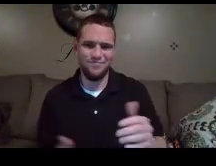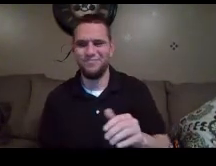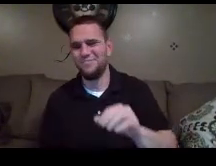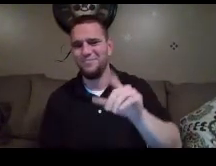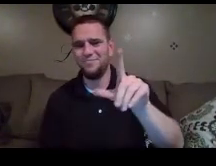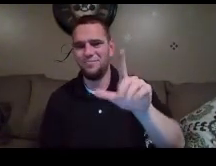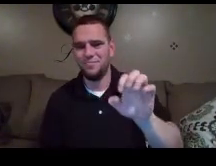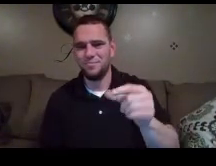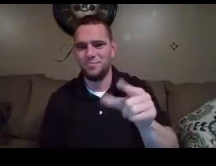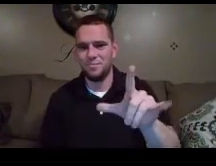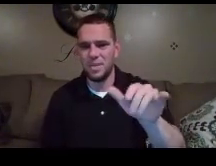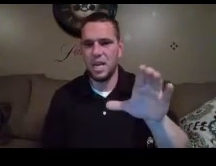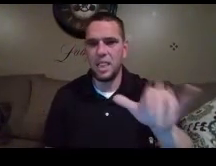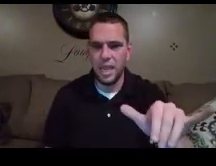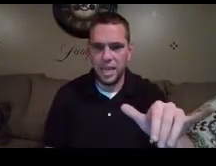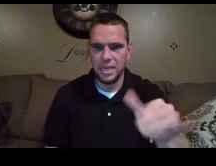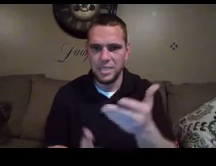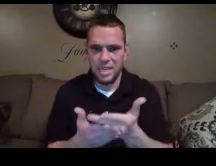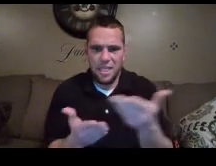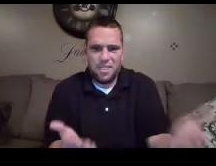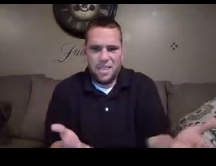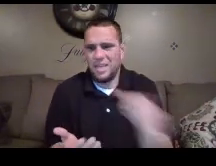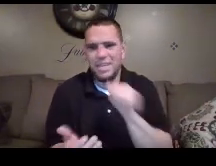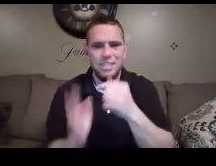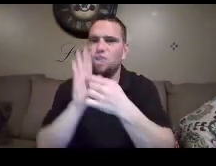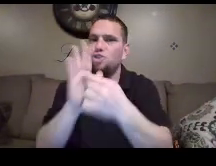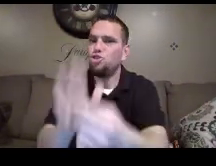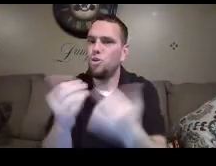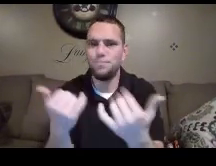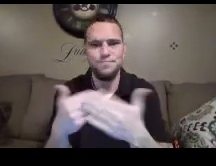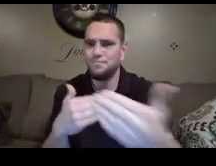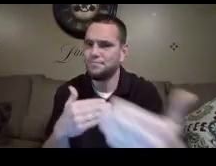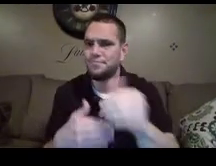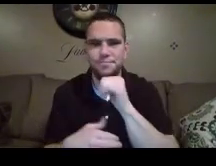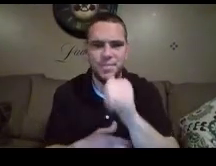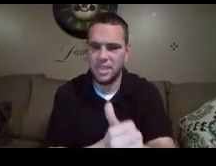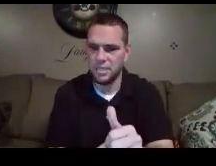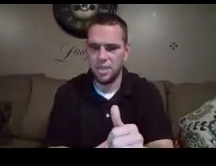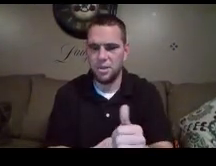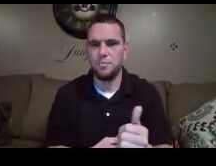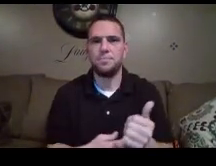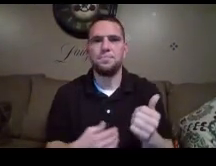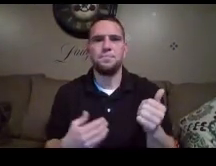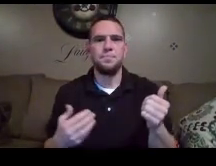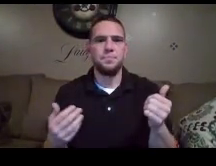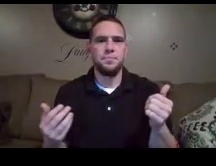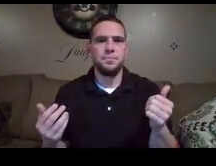anymore, but this is for demonstration purposes. I, I can-- and again if you're using a mouse,